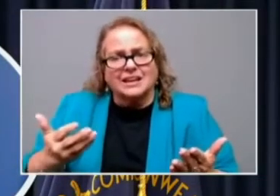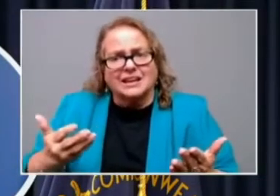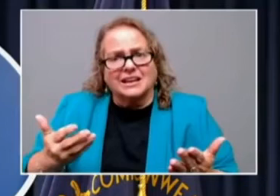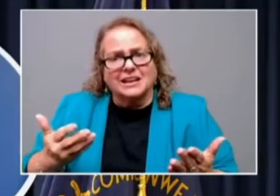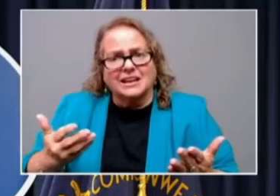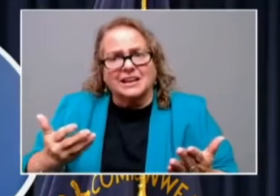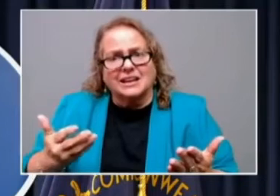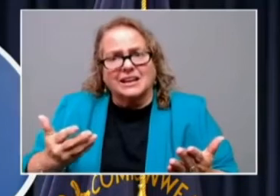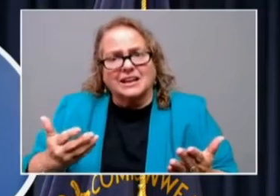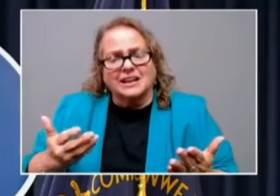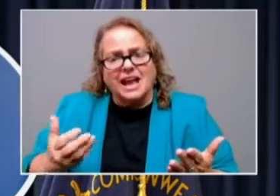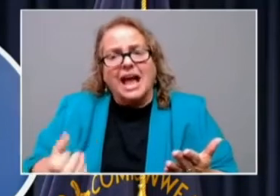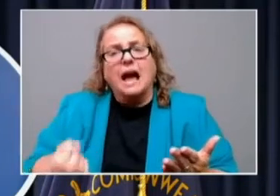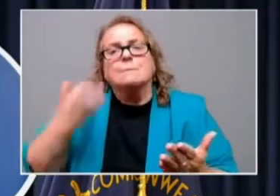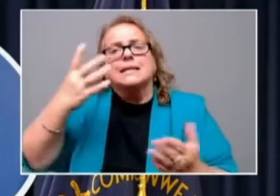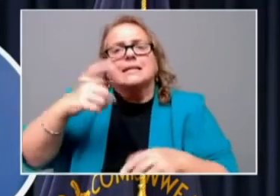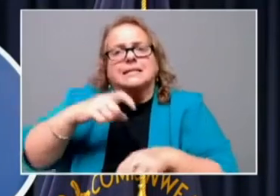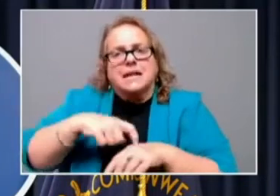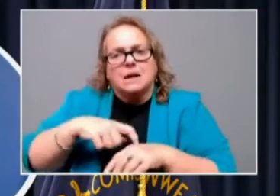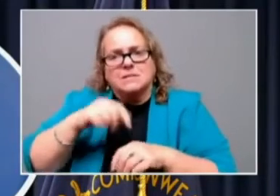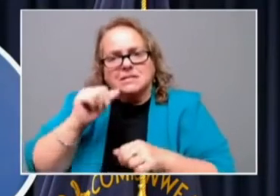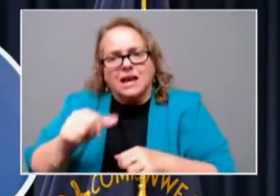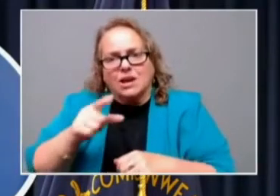watch that and and watch somebody slip away.